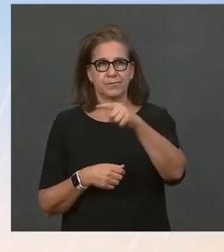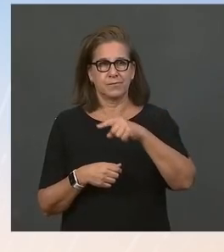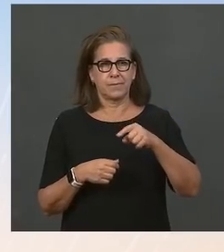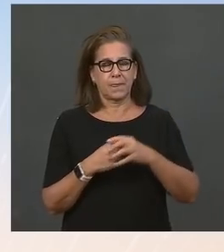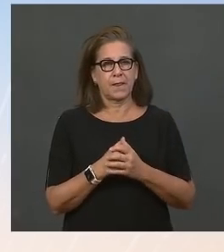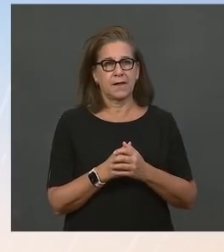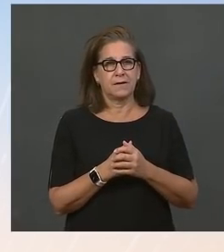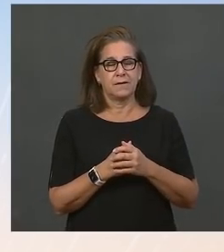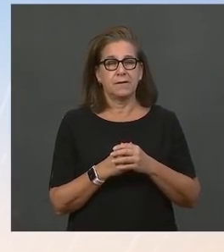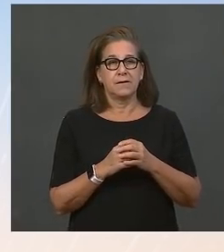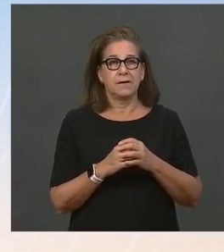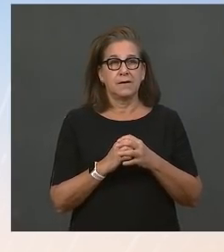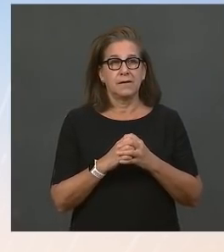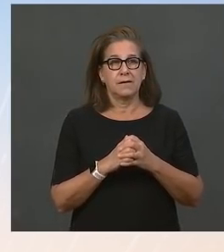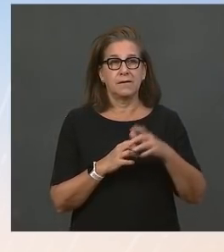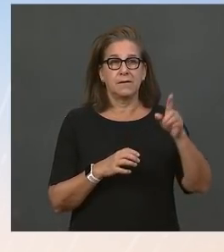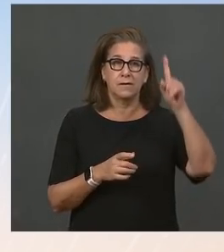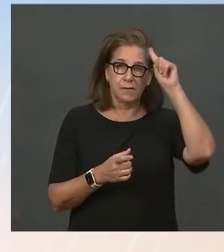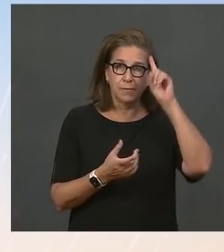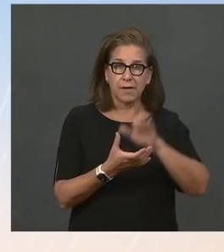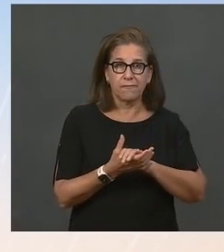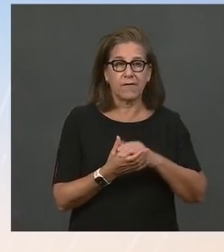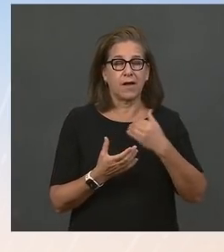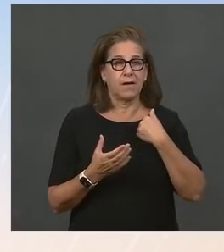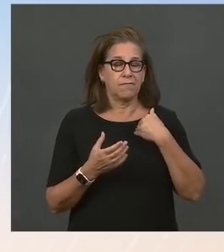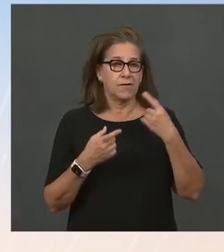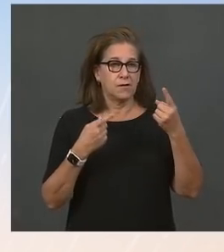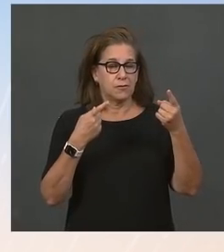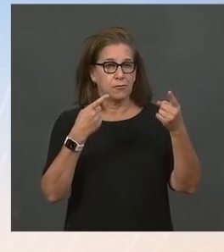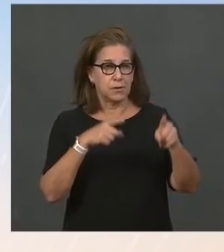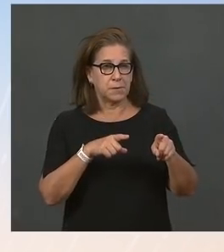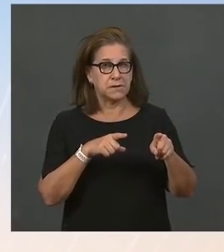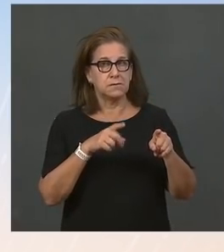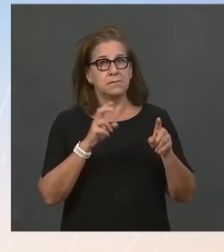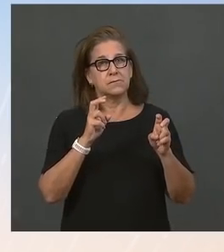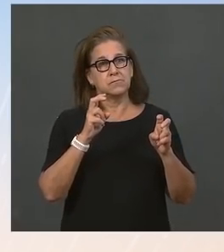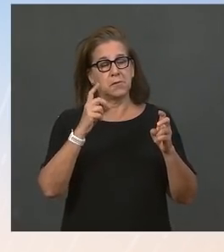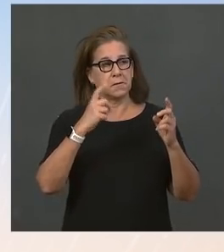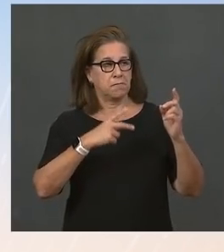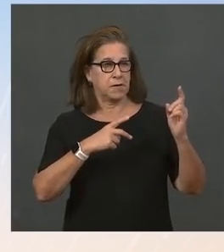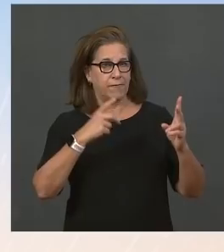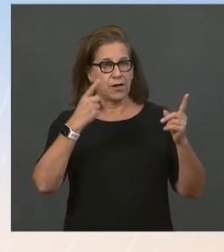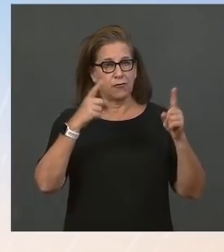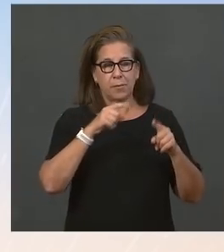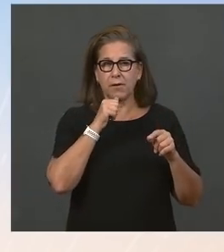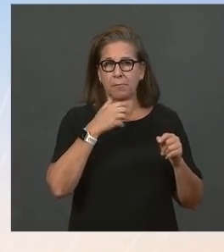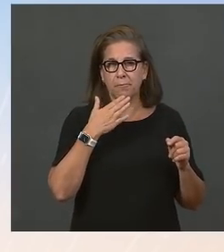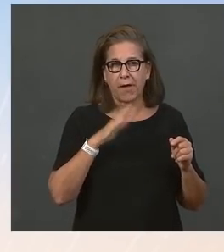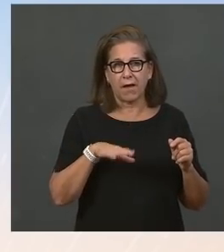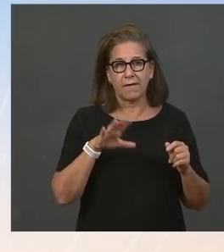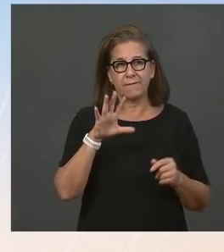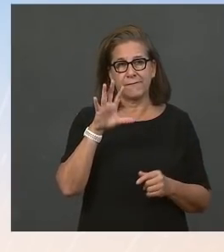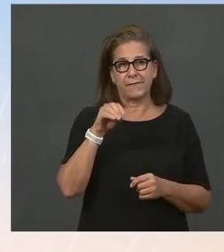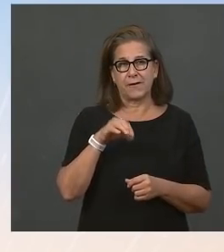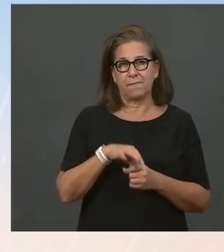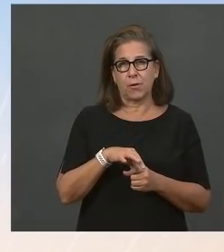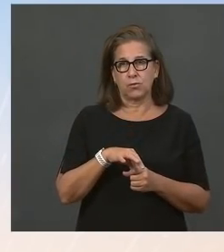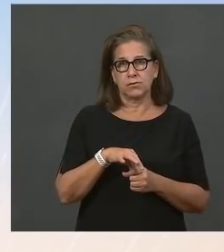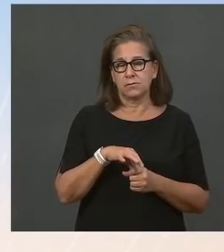and that we will get nothing if we do not have 50 votes. The alternative is not a larger package. The alternative is nothing.